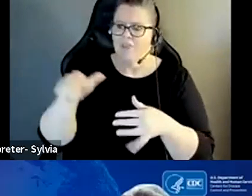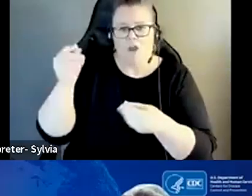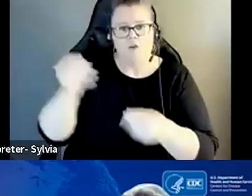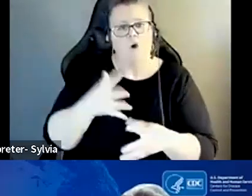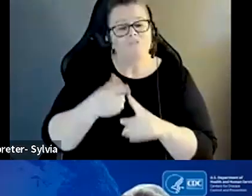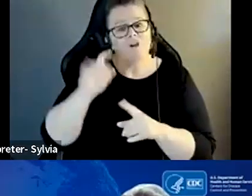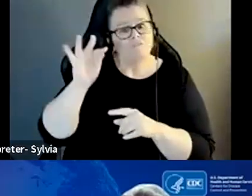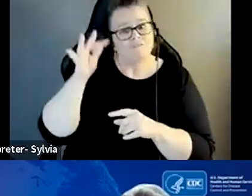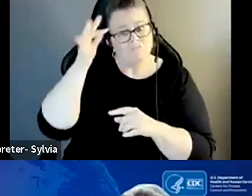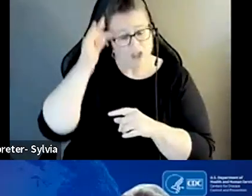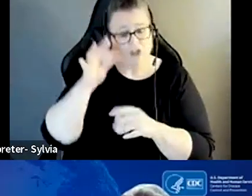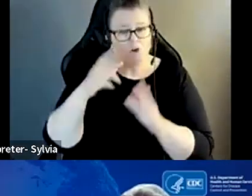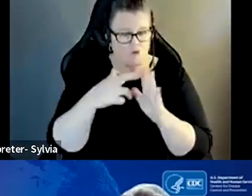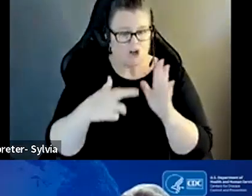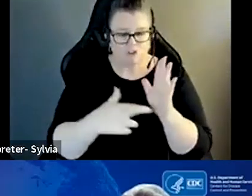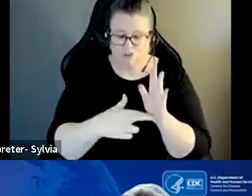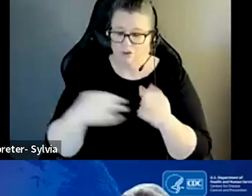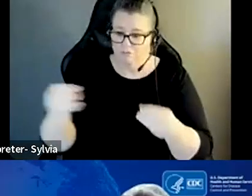of applicants, given the really quite short deadline.